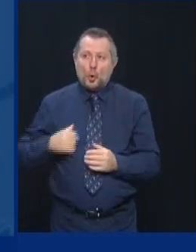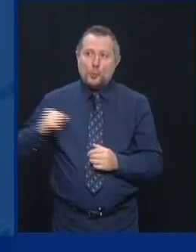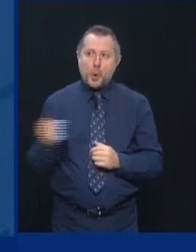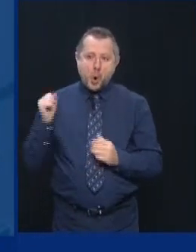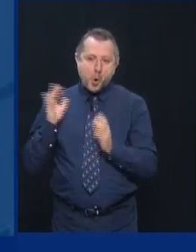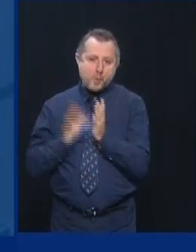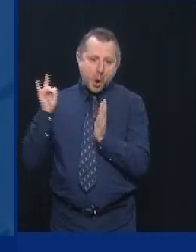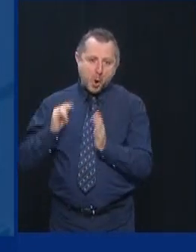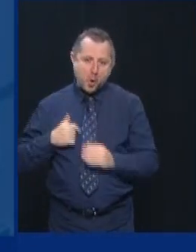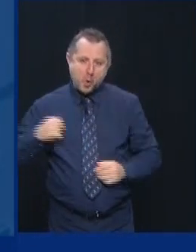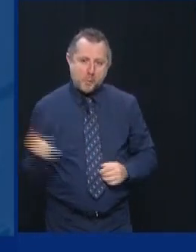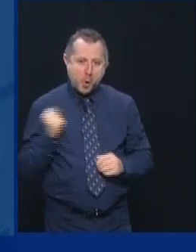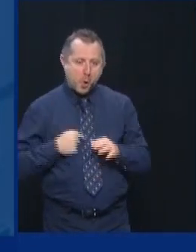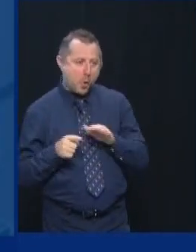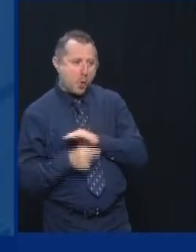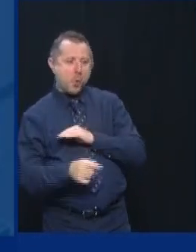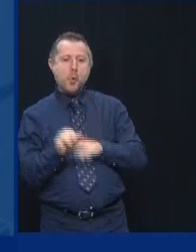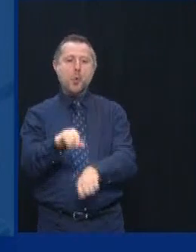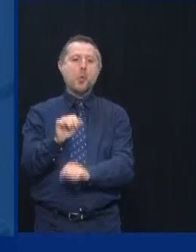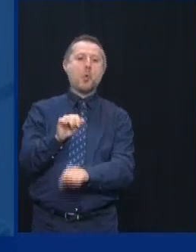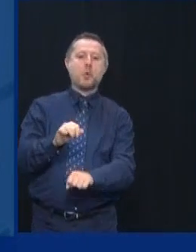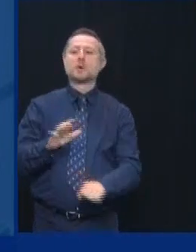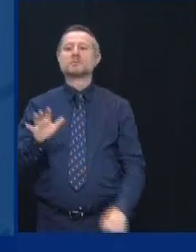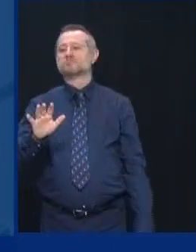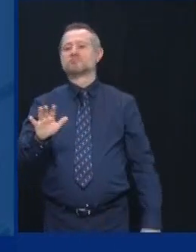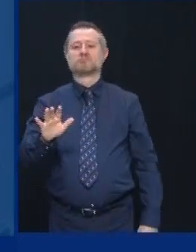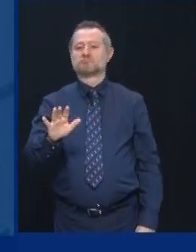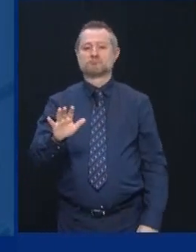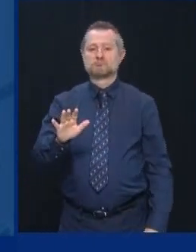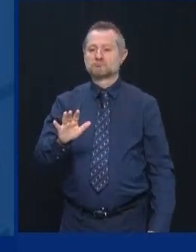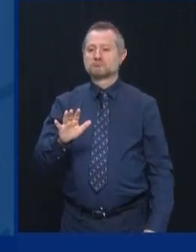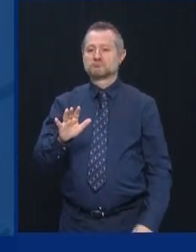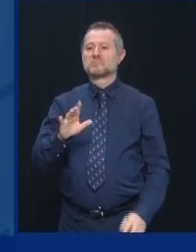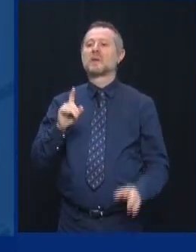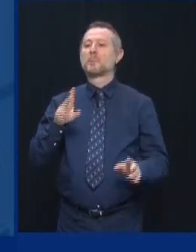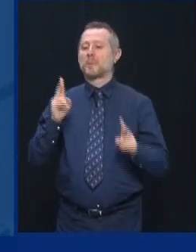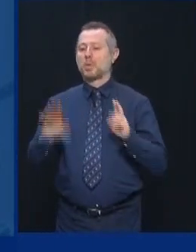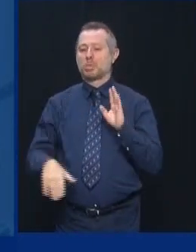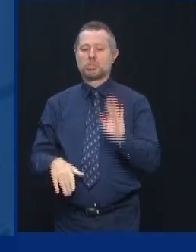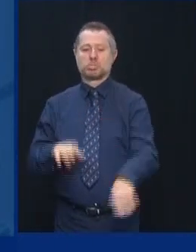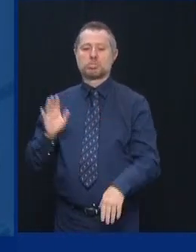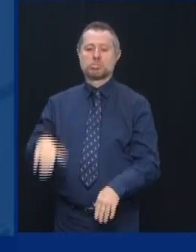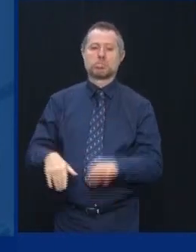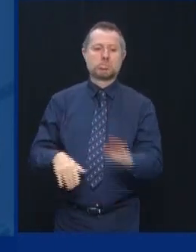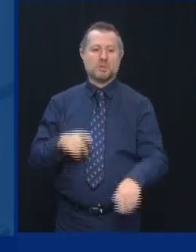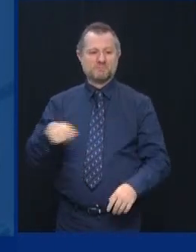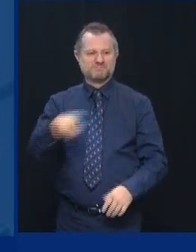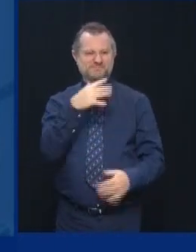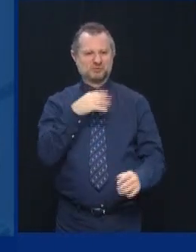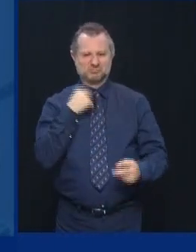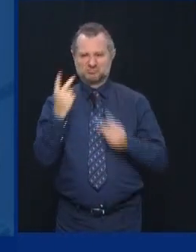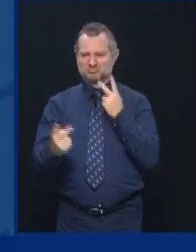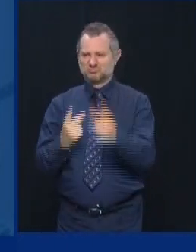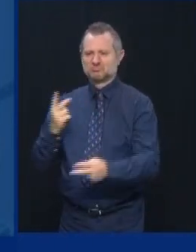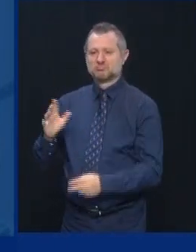WHAT YOU WIND UP SAYING IS, I GOT AWAY WITH IT. WE'VE BEEN SAYING YOU GET AWAY